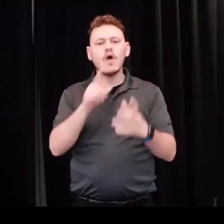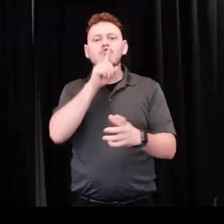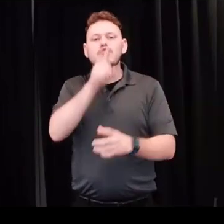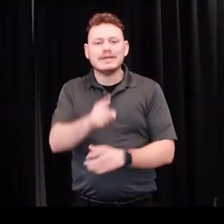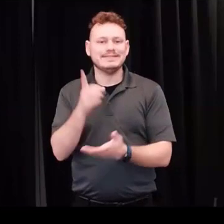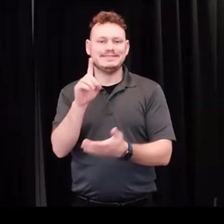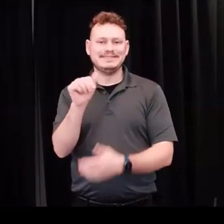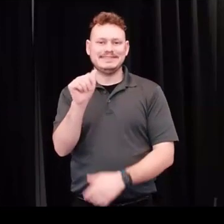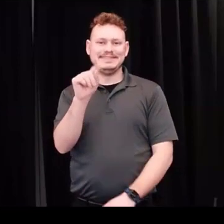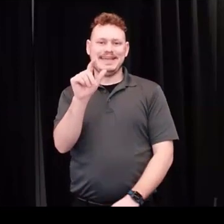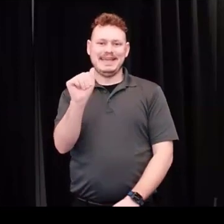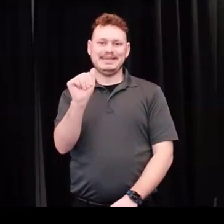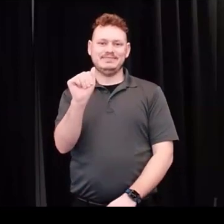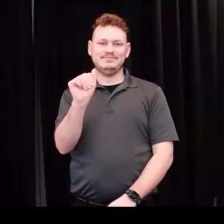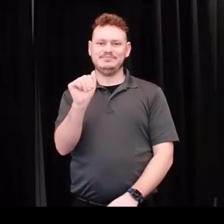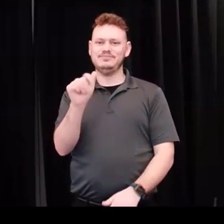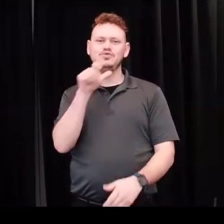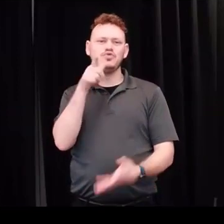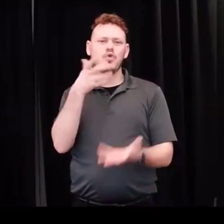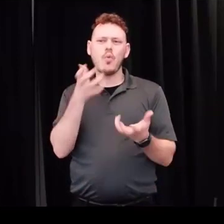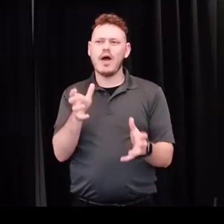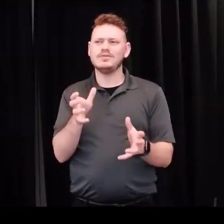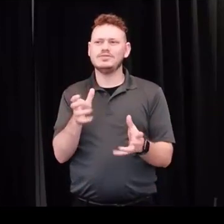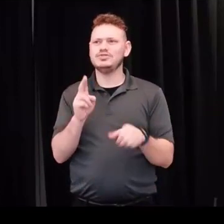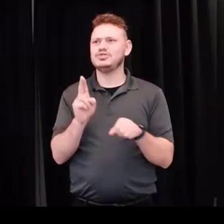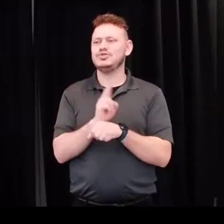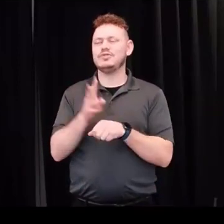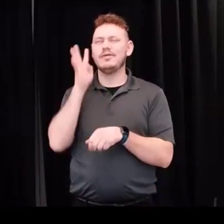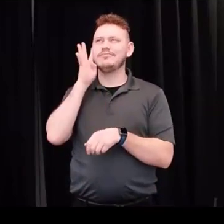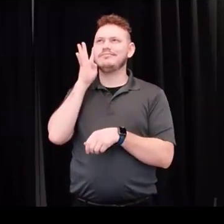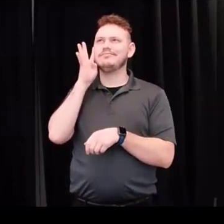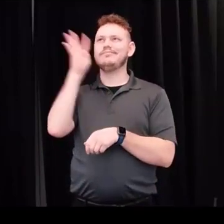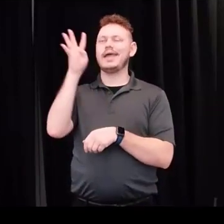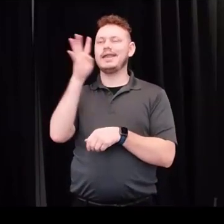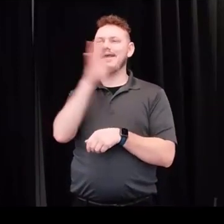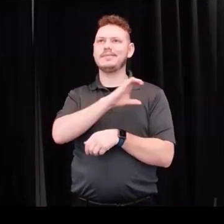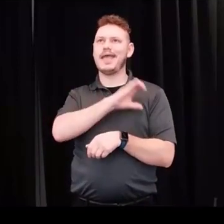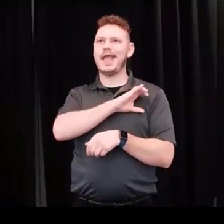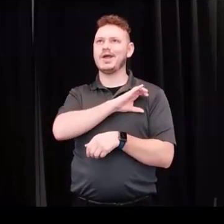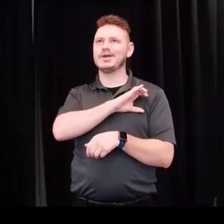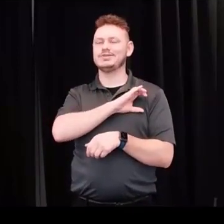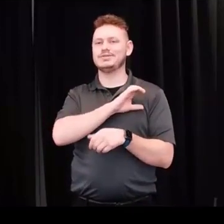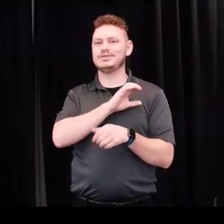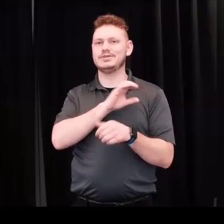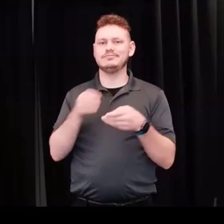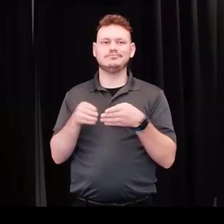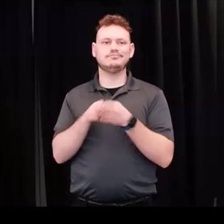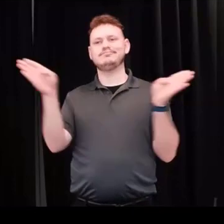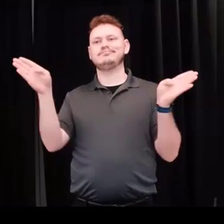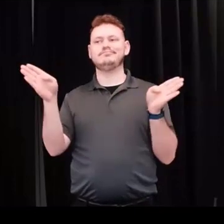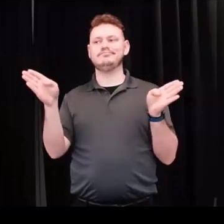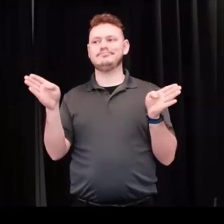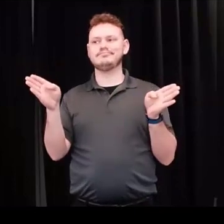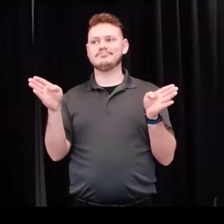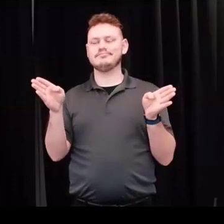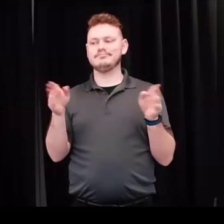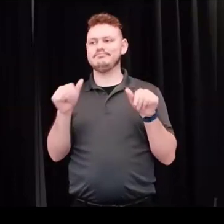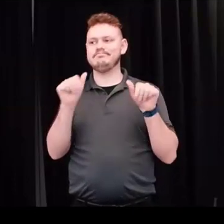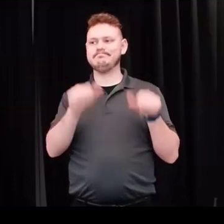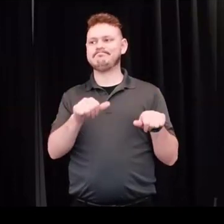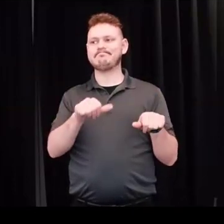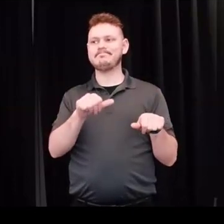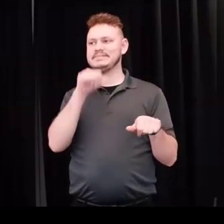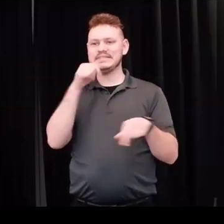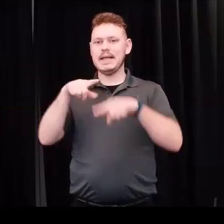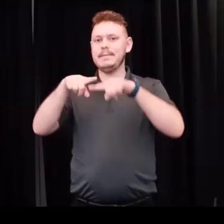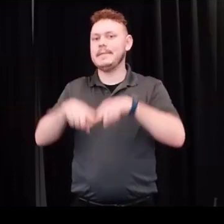want to just generally use a made-up character that potentially isn't based in reality for your